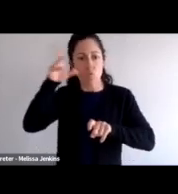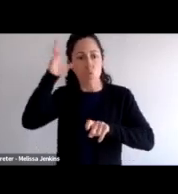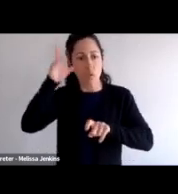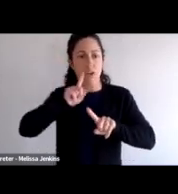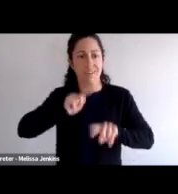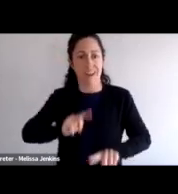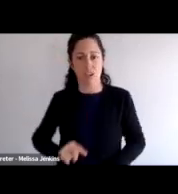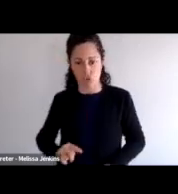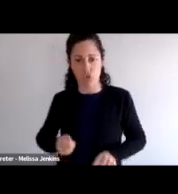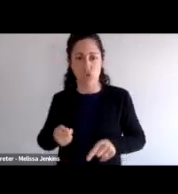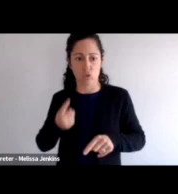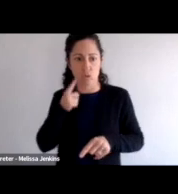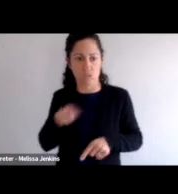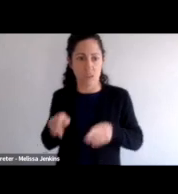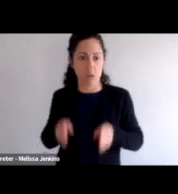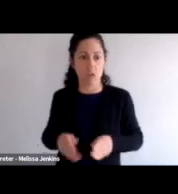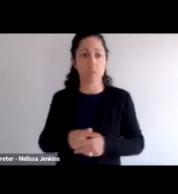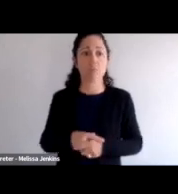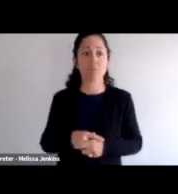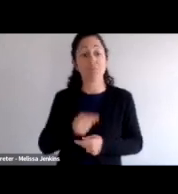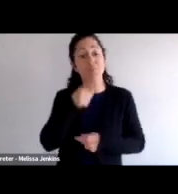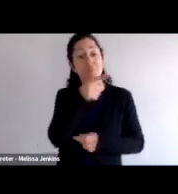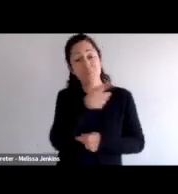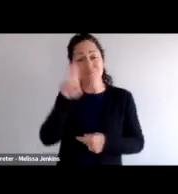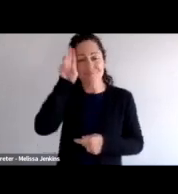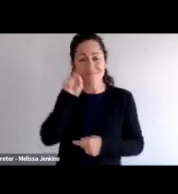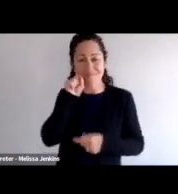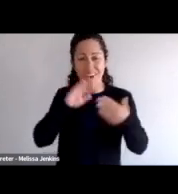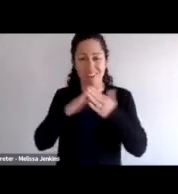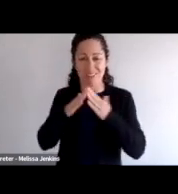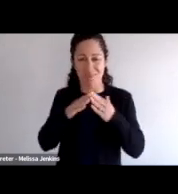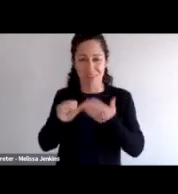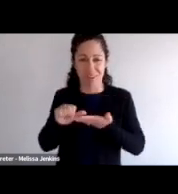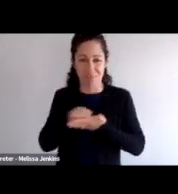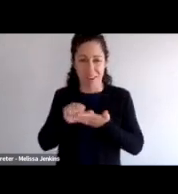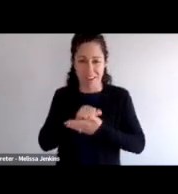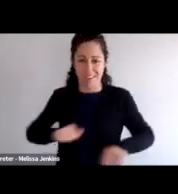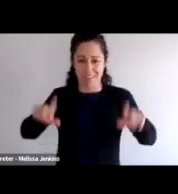This is the beautiful Usher Community Page. As you see, it says "Usher syndrome" in the